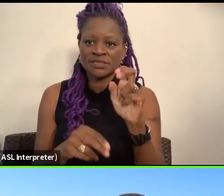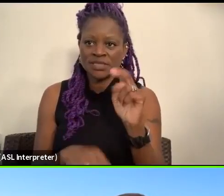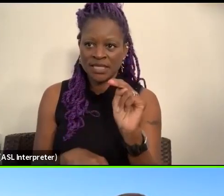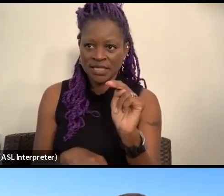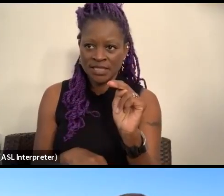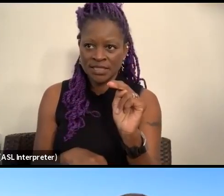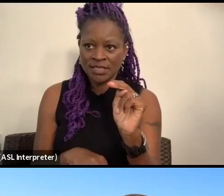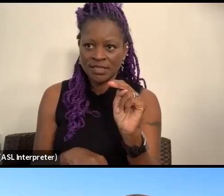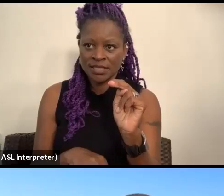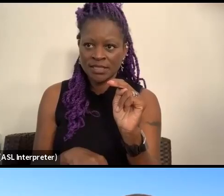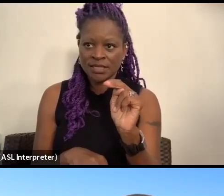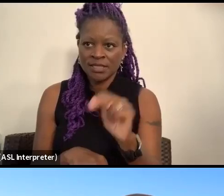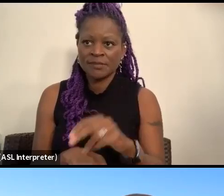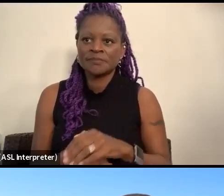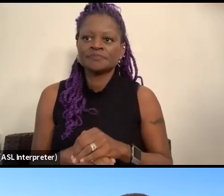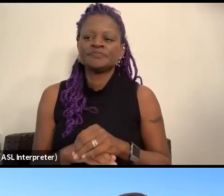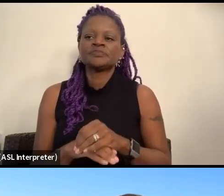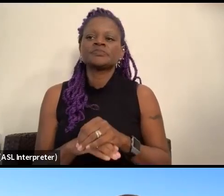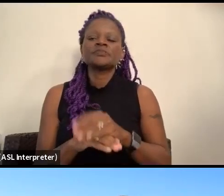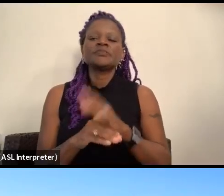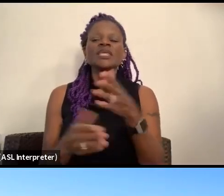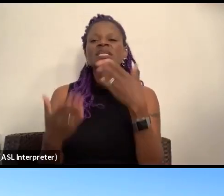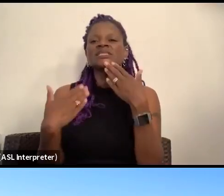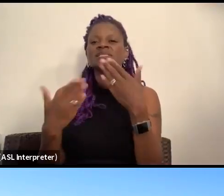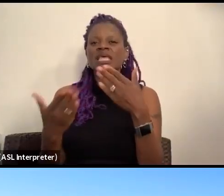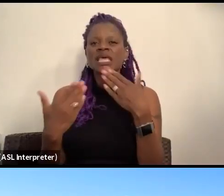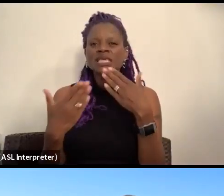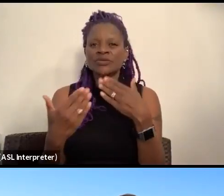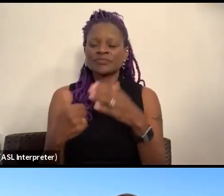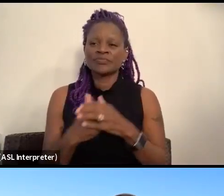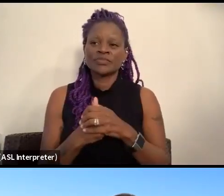Thanks, Duchesne, appreciate it. Let me just share a couple of charts, this